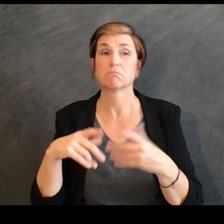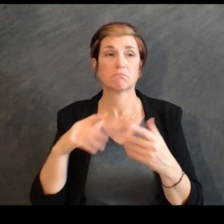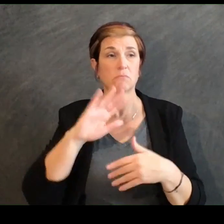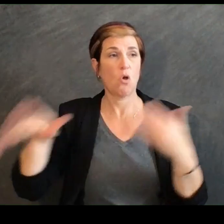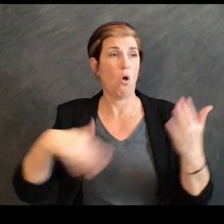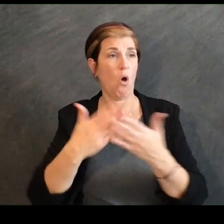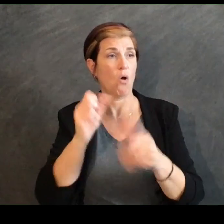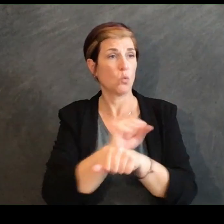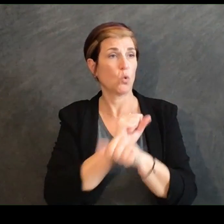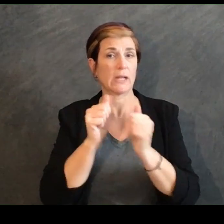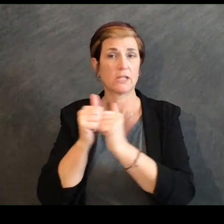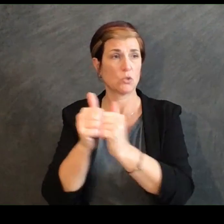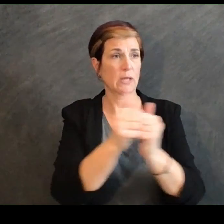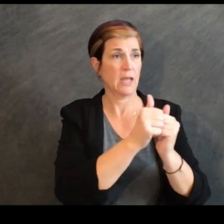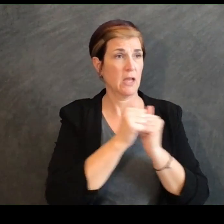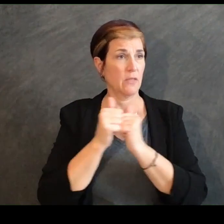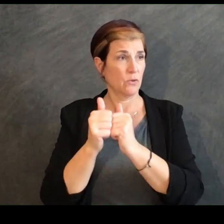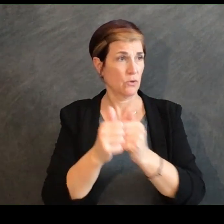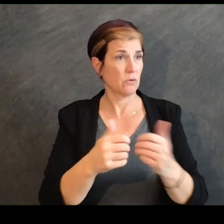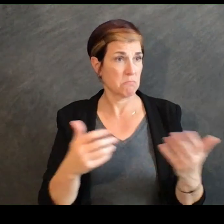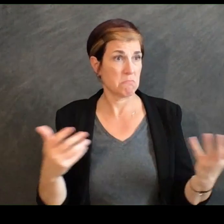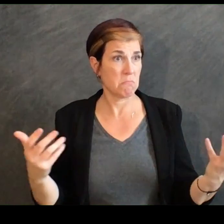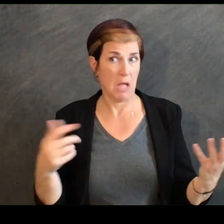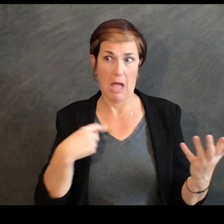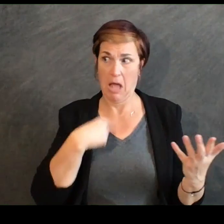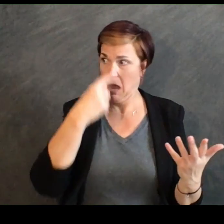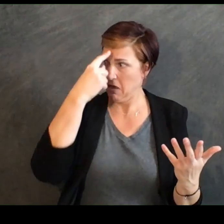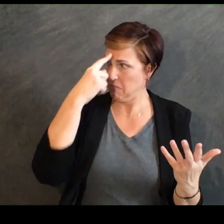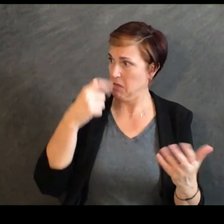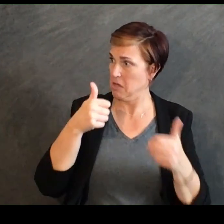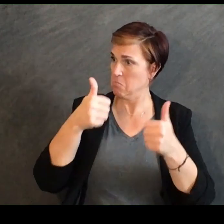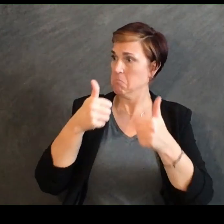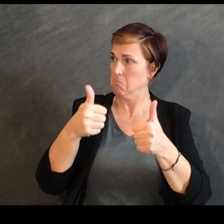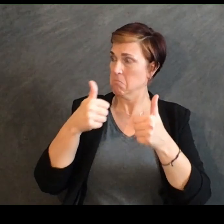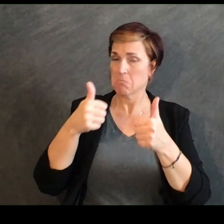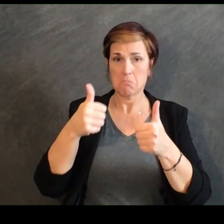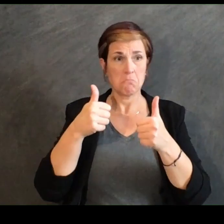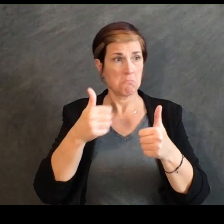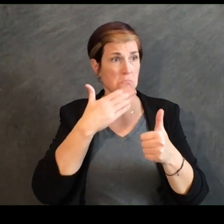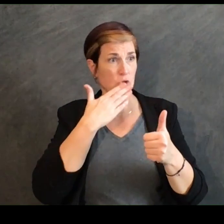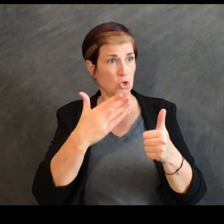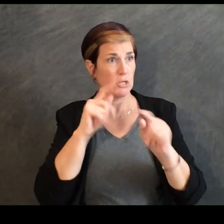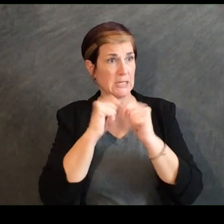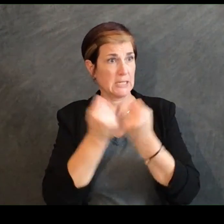done really I think a tremendous job of of teamwork with the different states